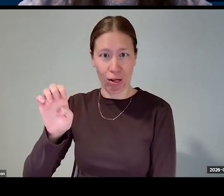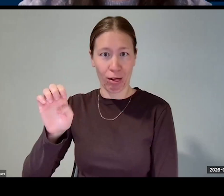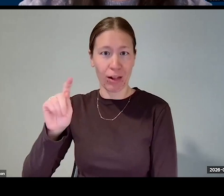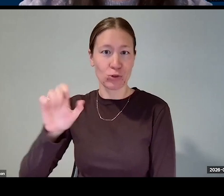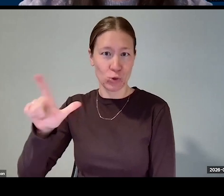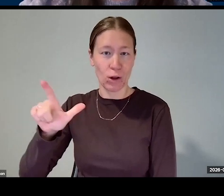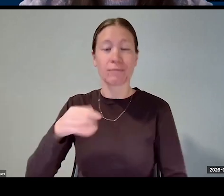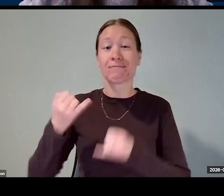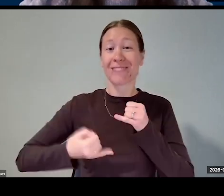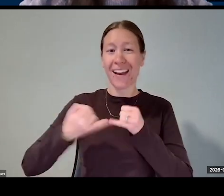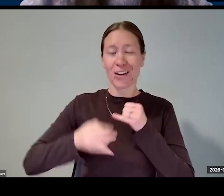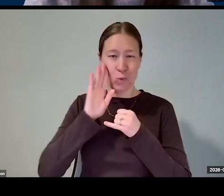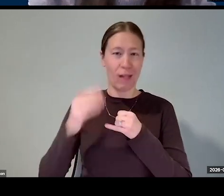at the end for Q&A.